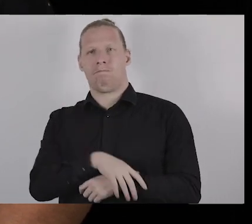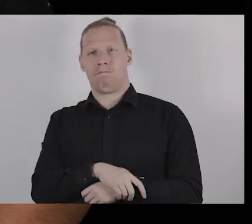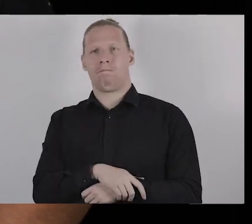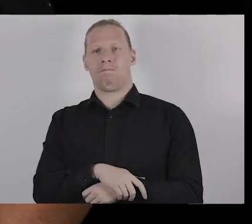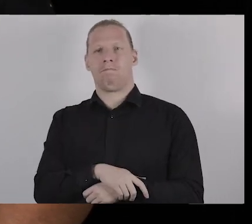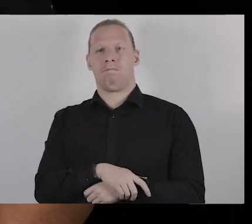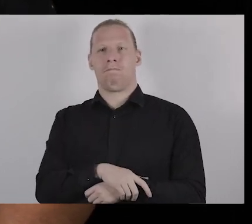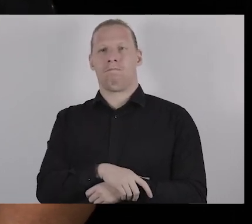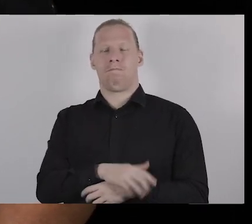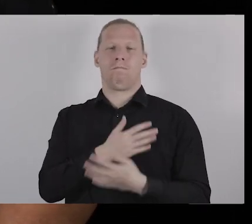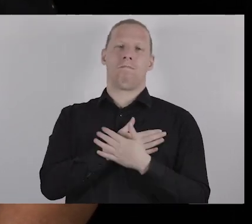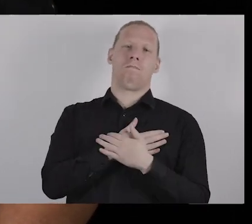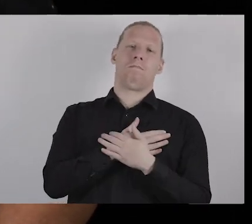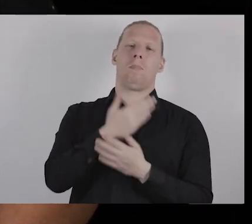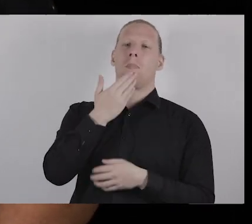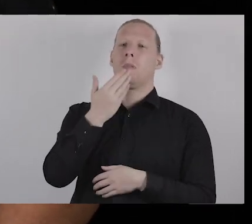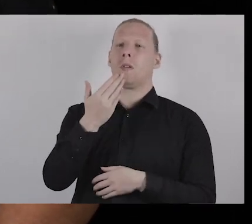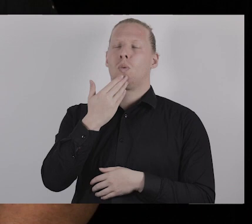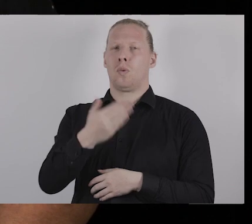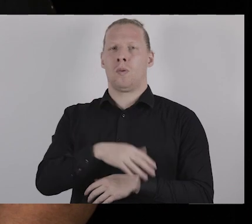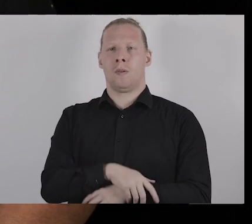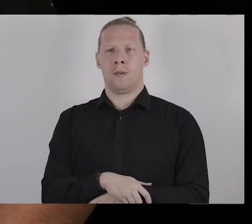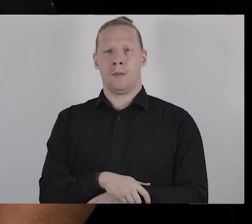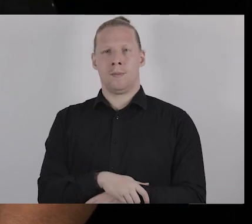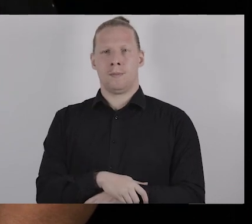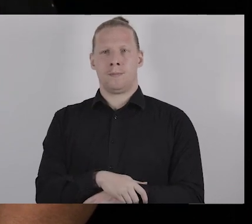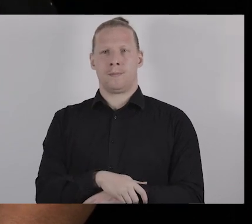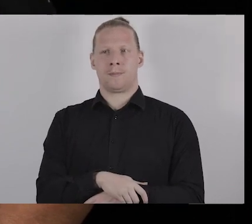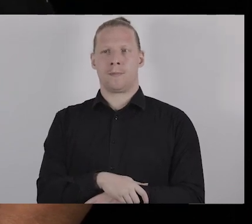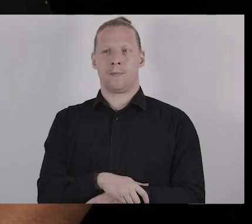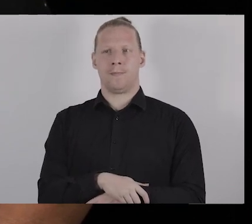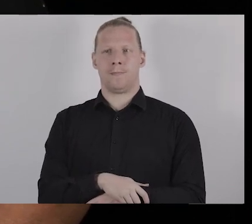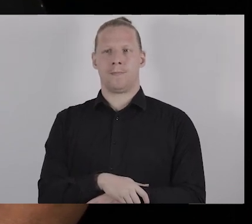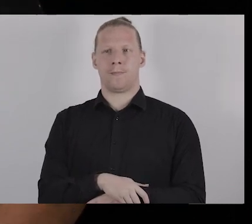Lots of love to you all Thank you all.